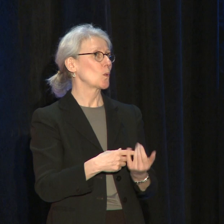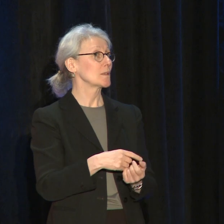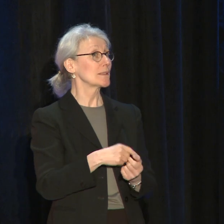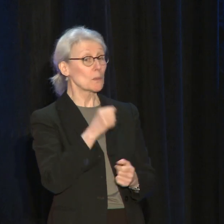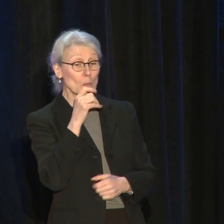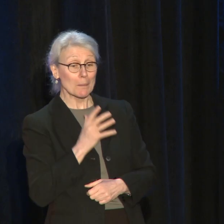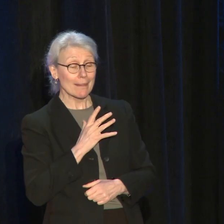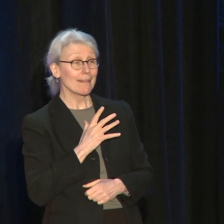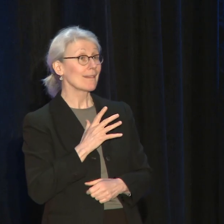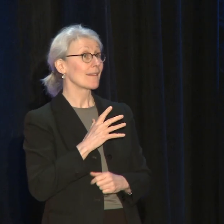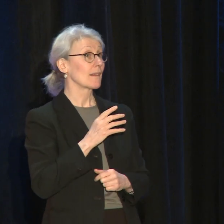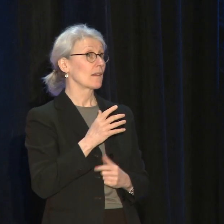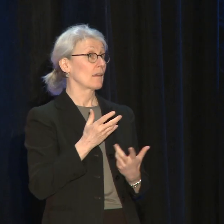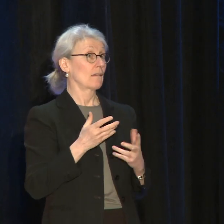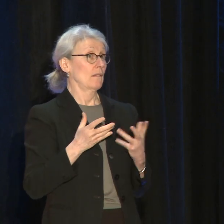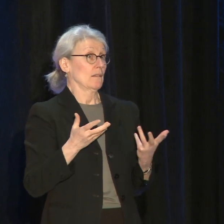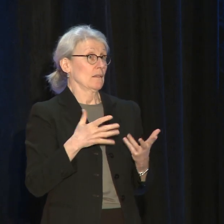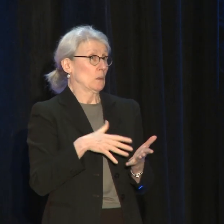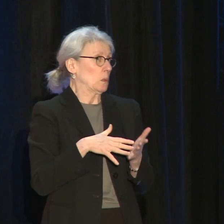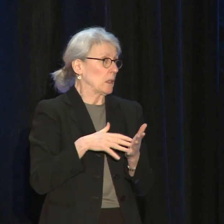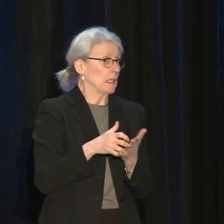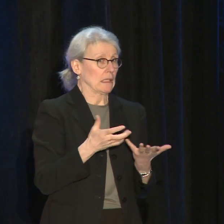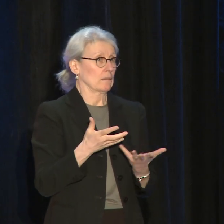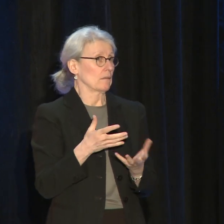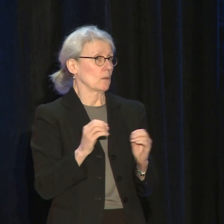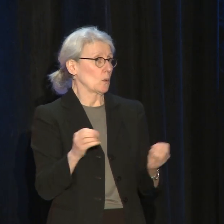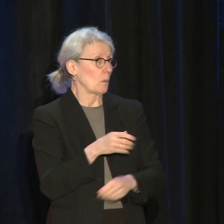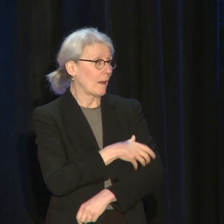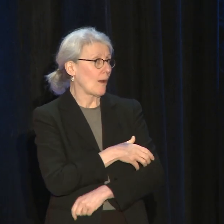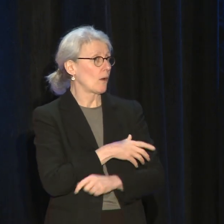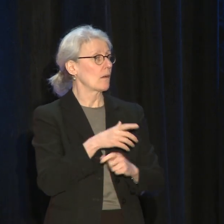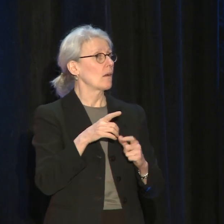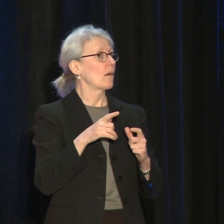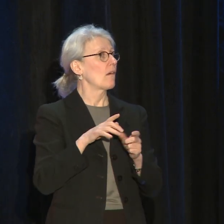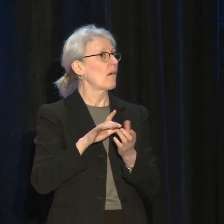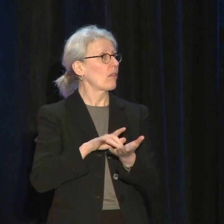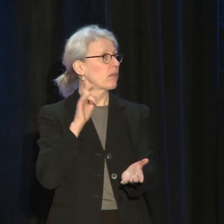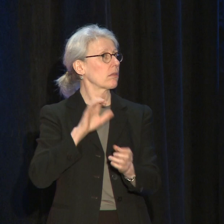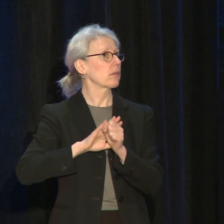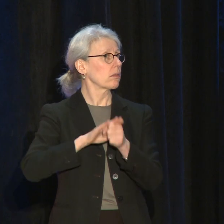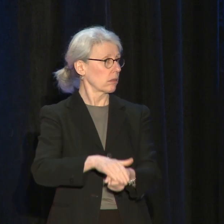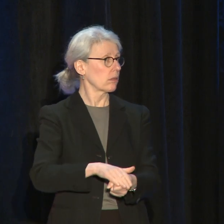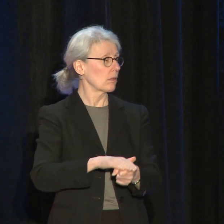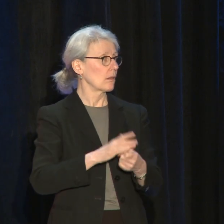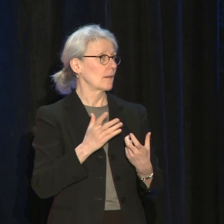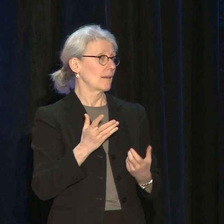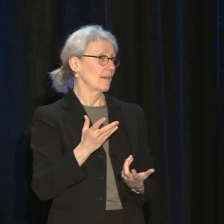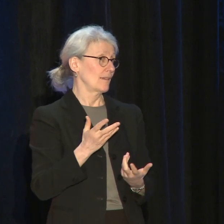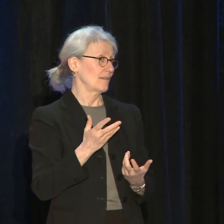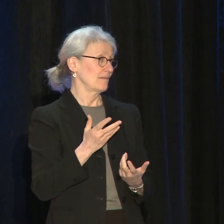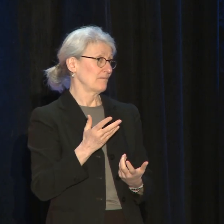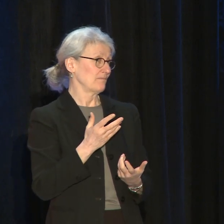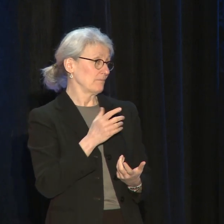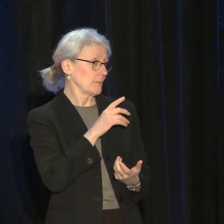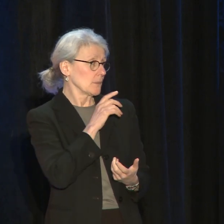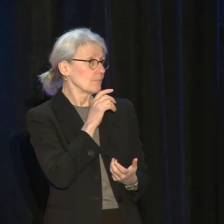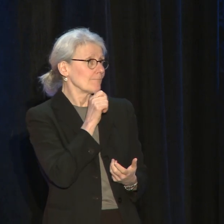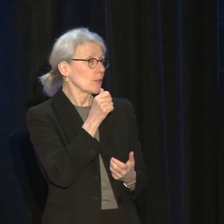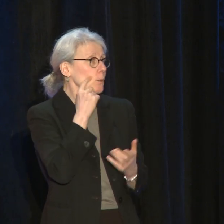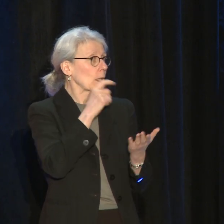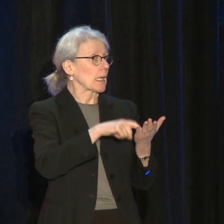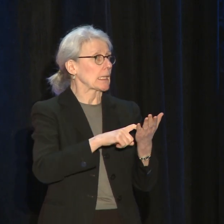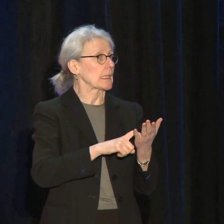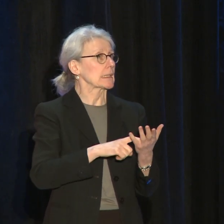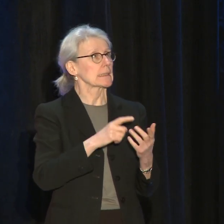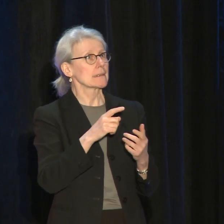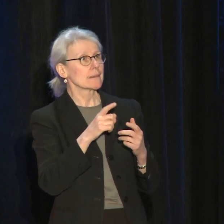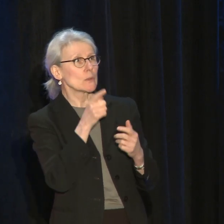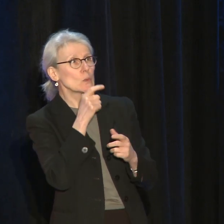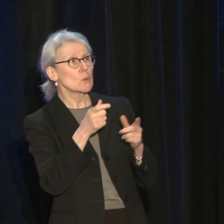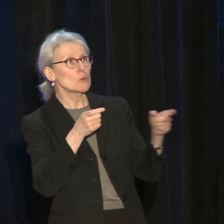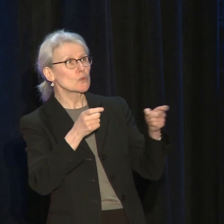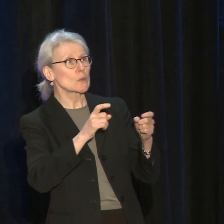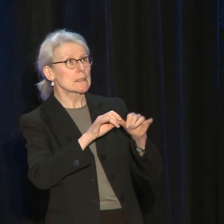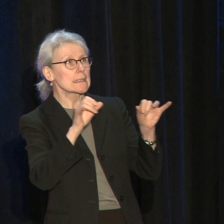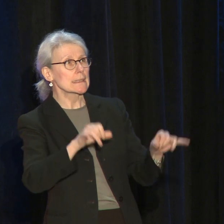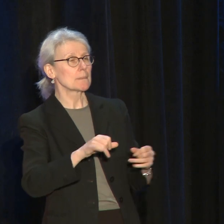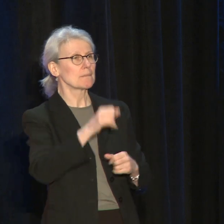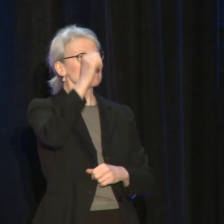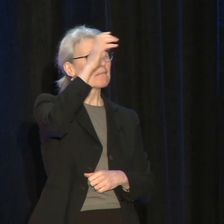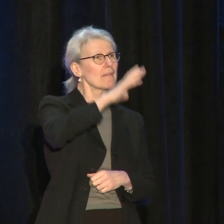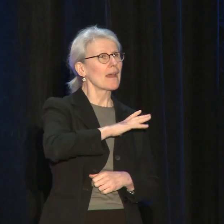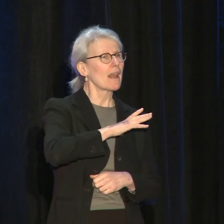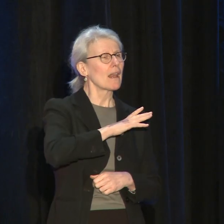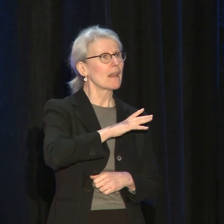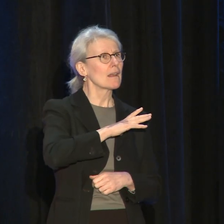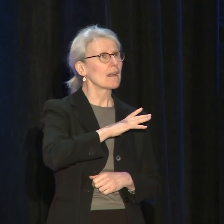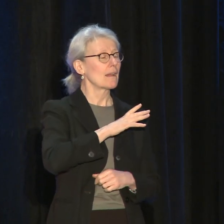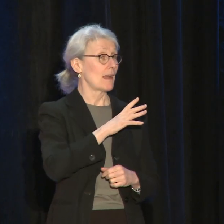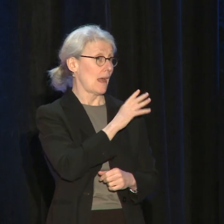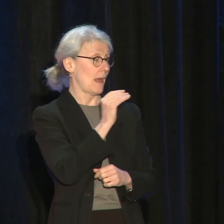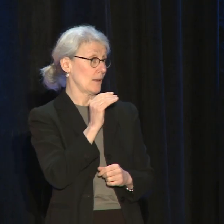It interferes with efforts to change and destroy patriarchy and gender inequality by targeting